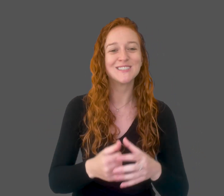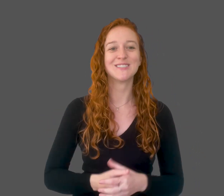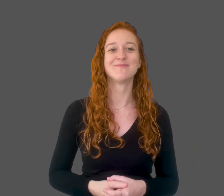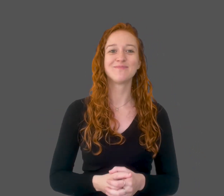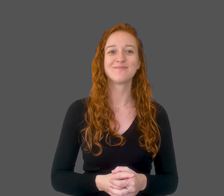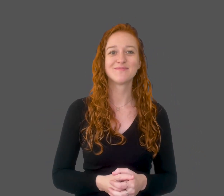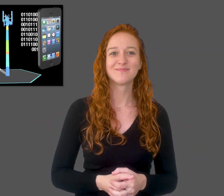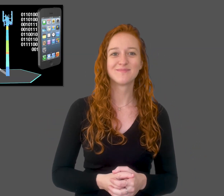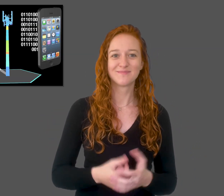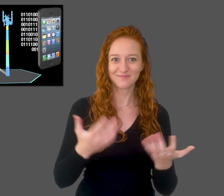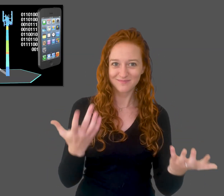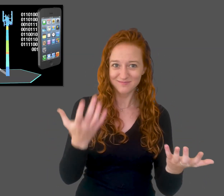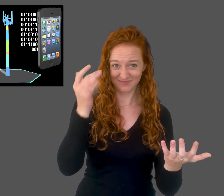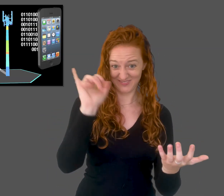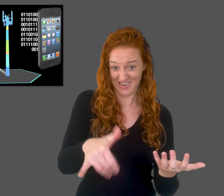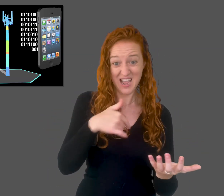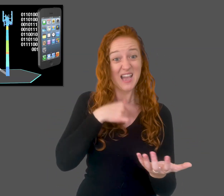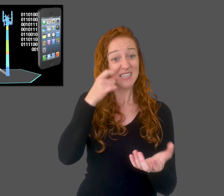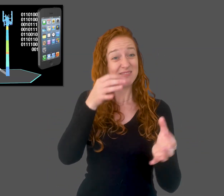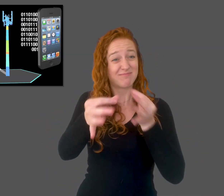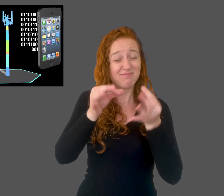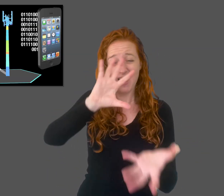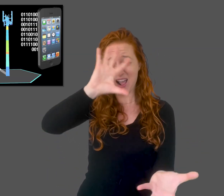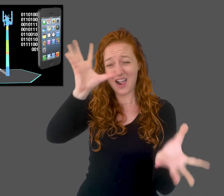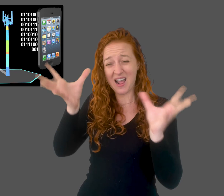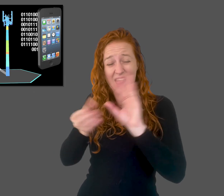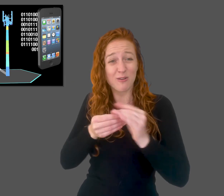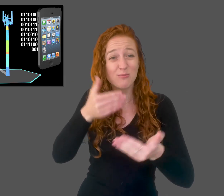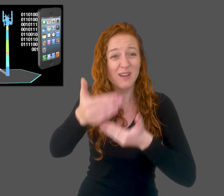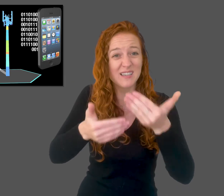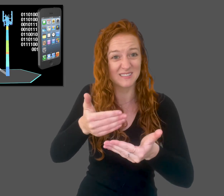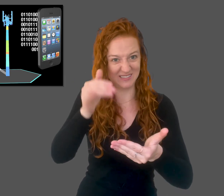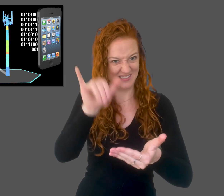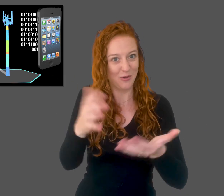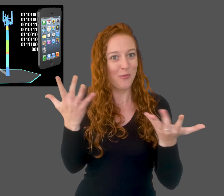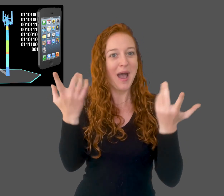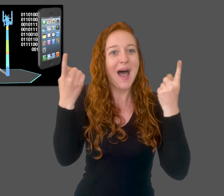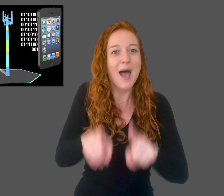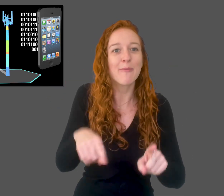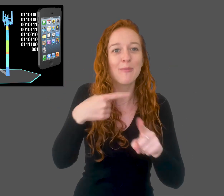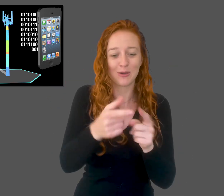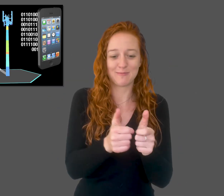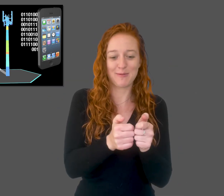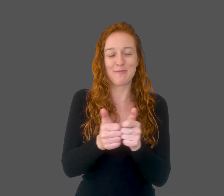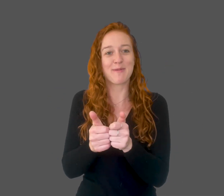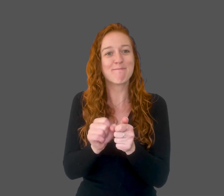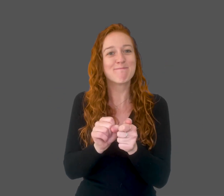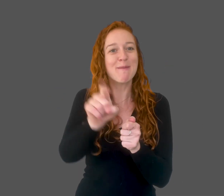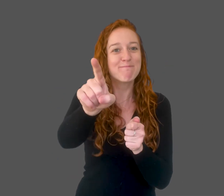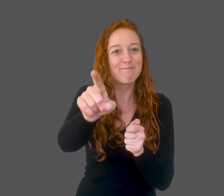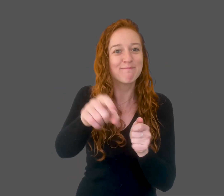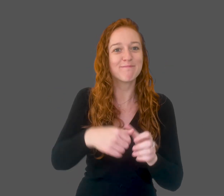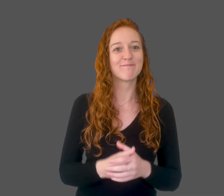So… that’s what happens when you send a text.